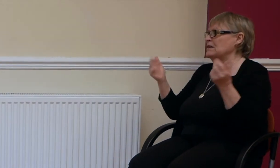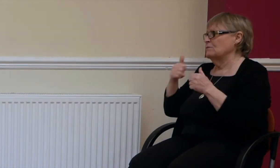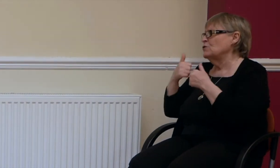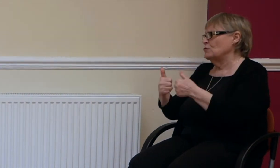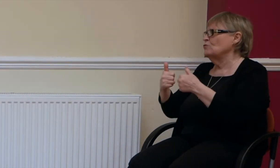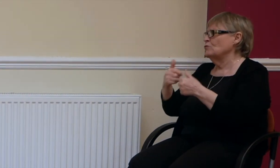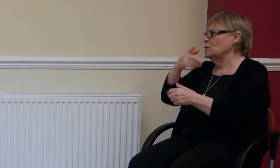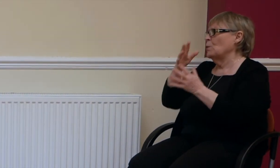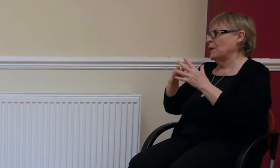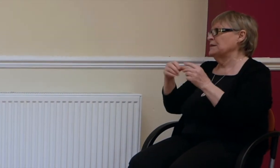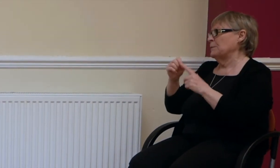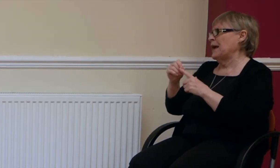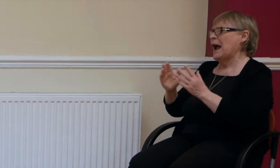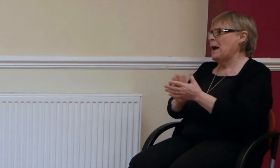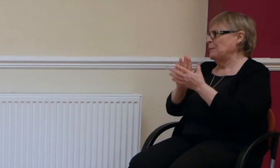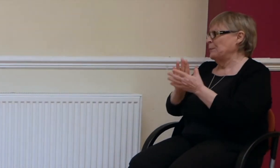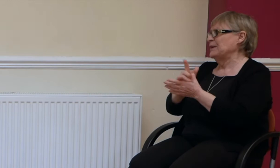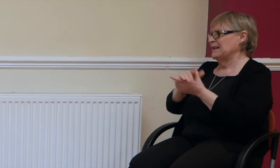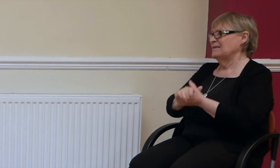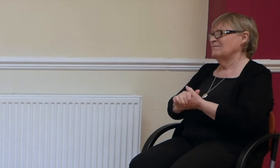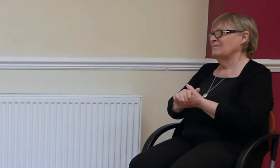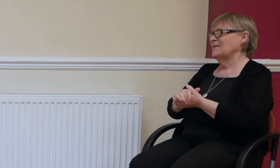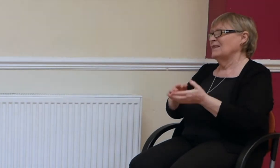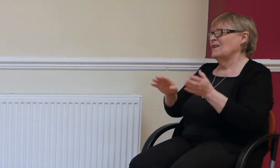We had happy times at Windsor Place.